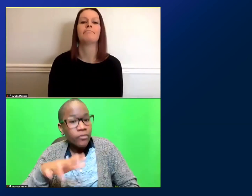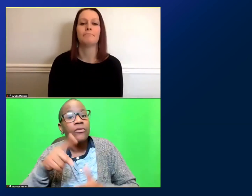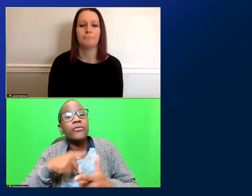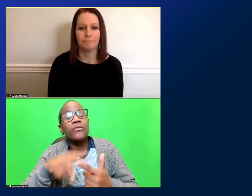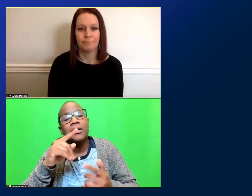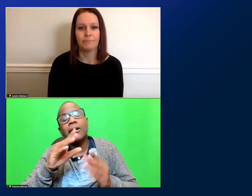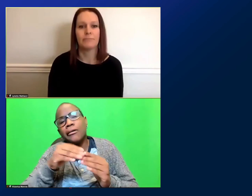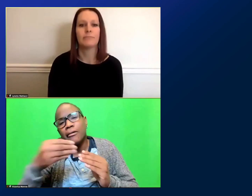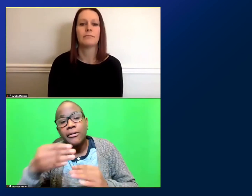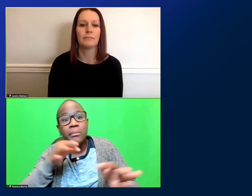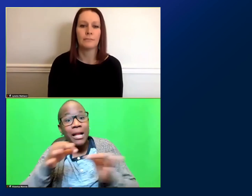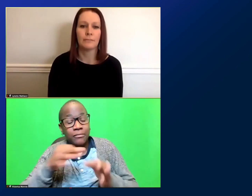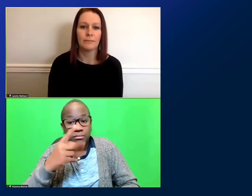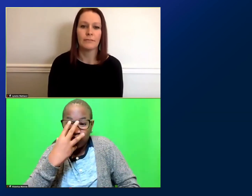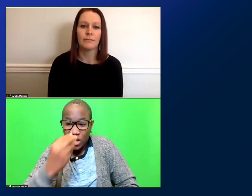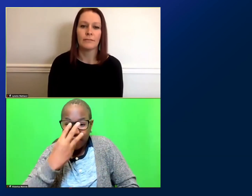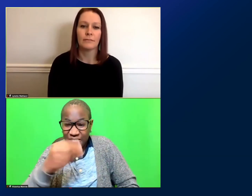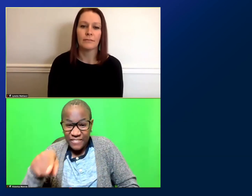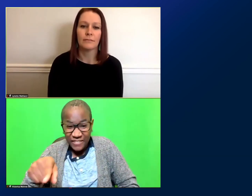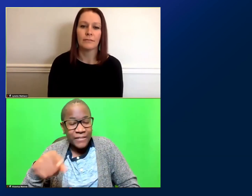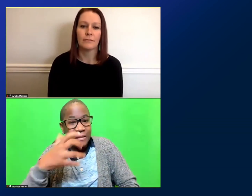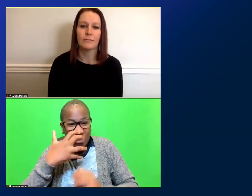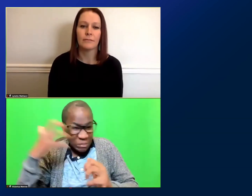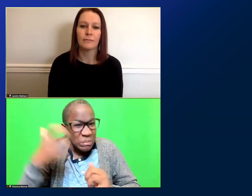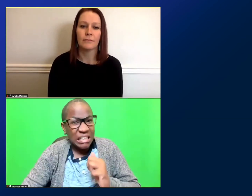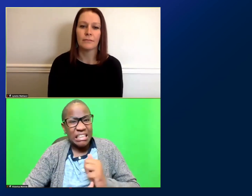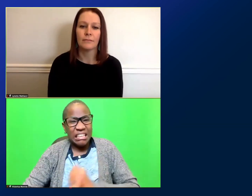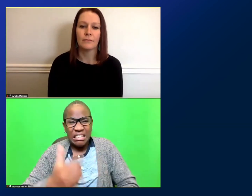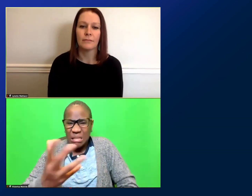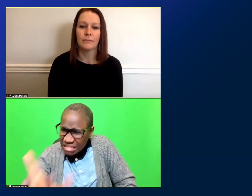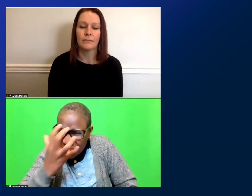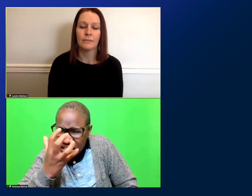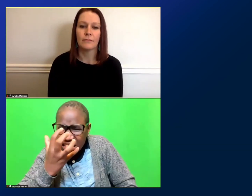them to be like a certain type of a person you know is the wolf mean why do you consider the